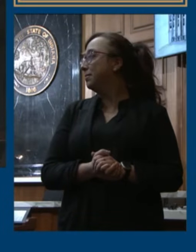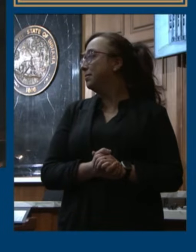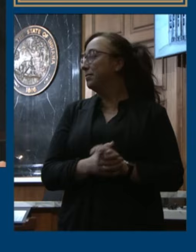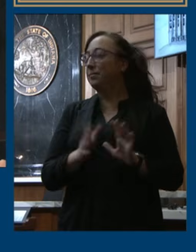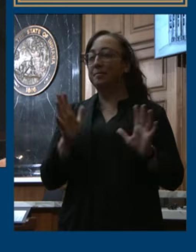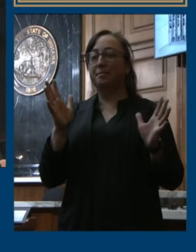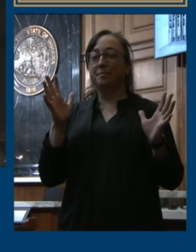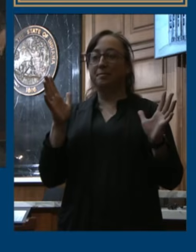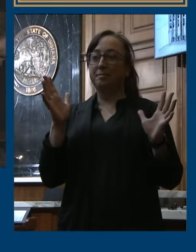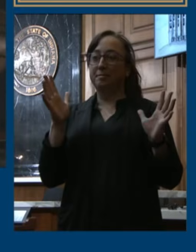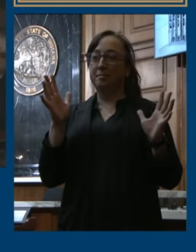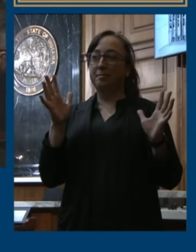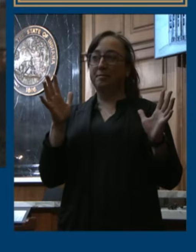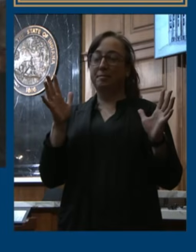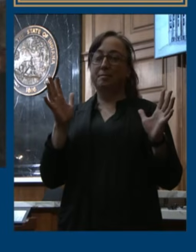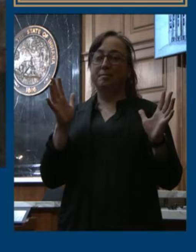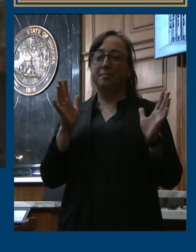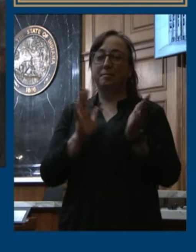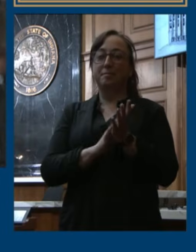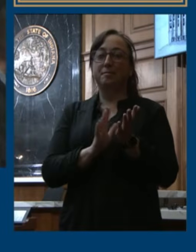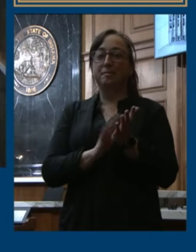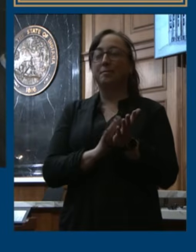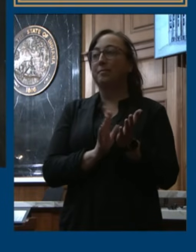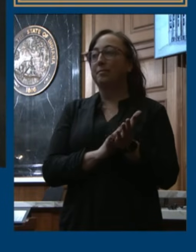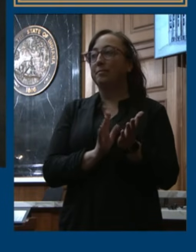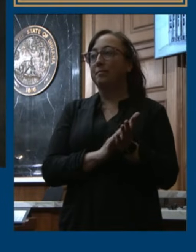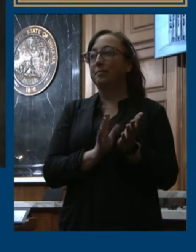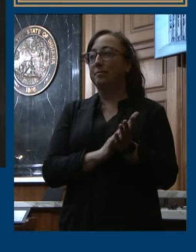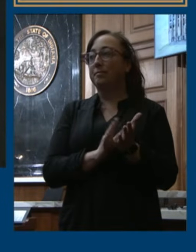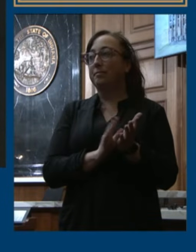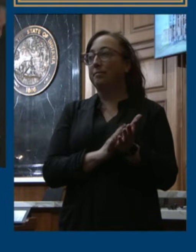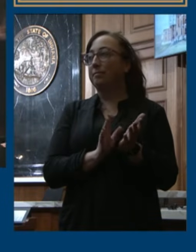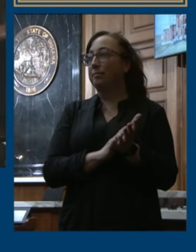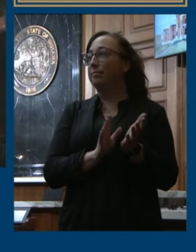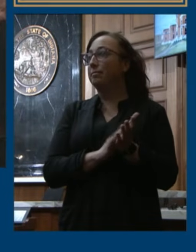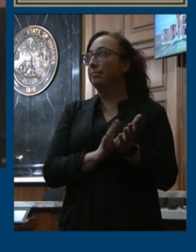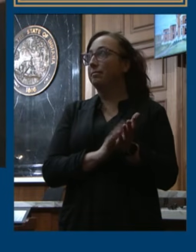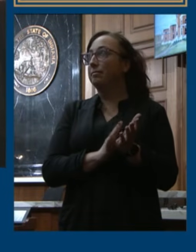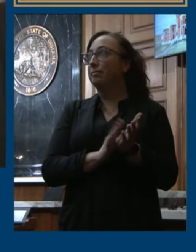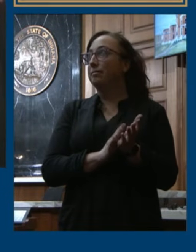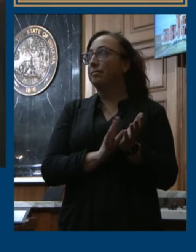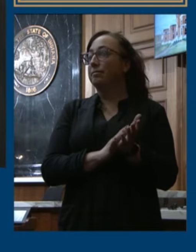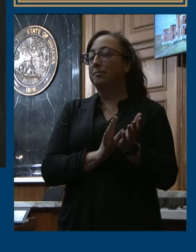STEPHEN SCHEELE, AND TAX COURT JUDGE JUSTIN MCADAM.